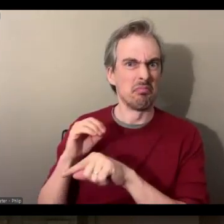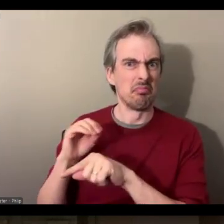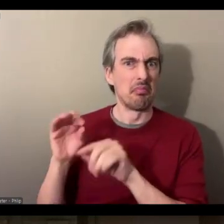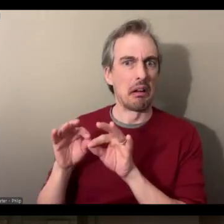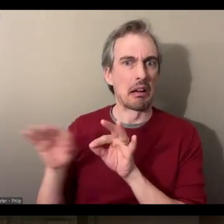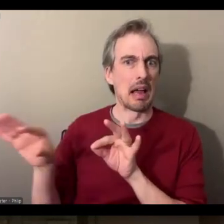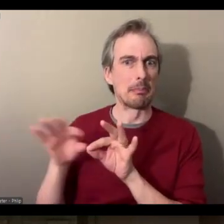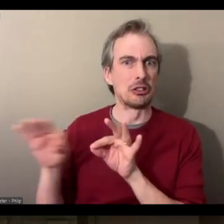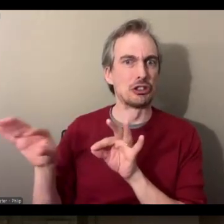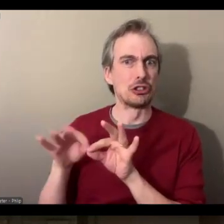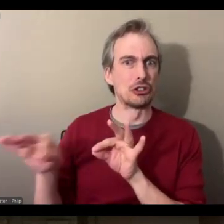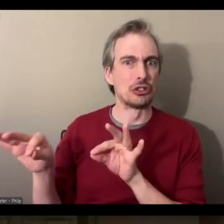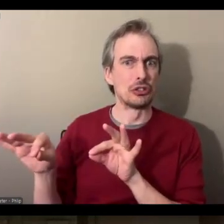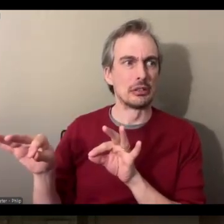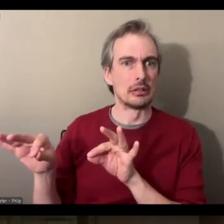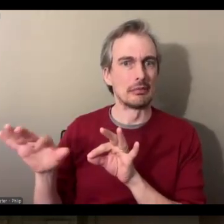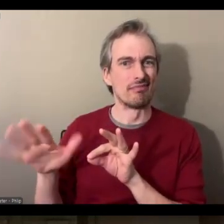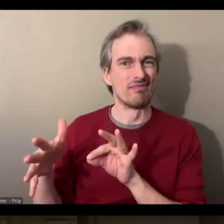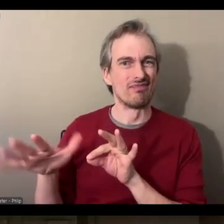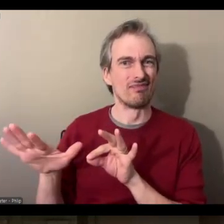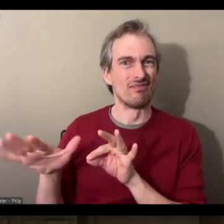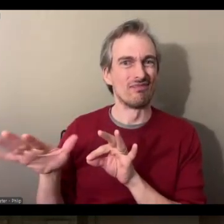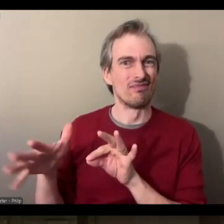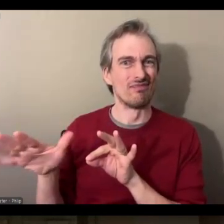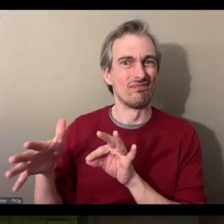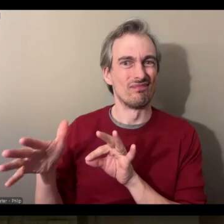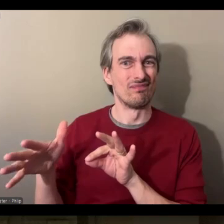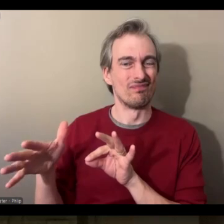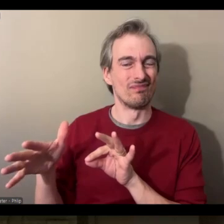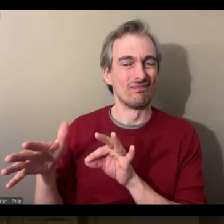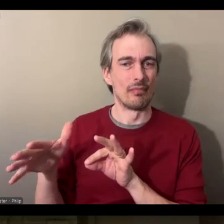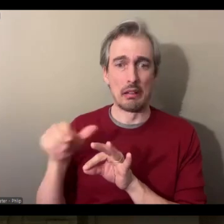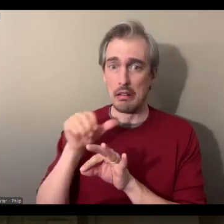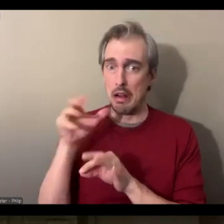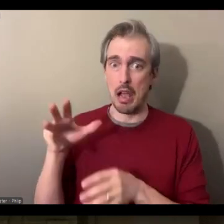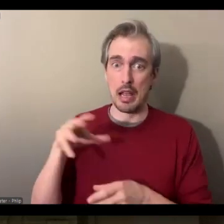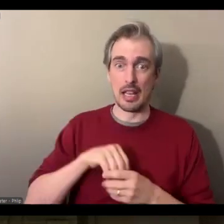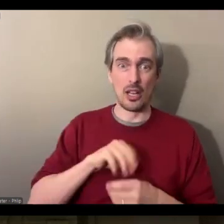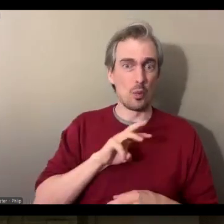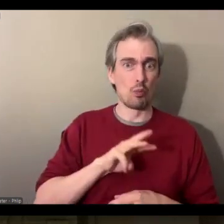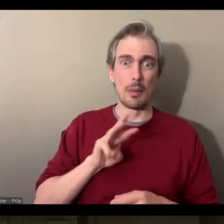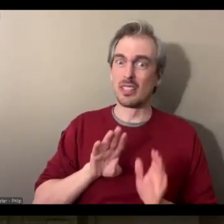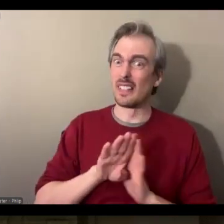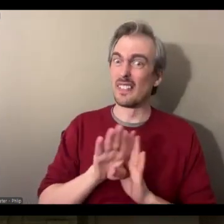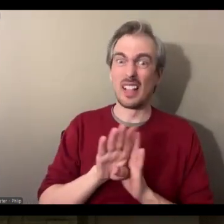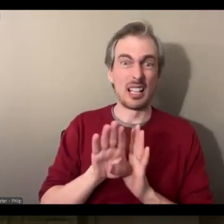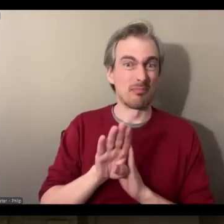wasn't something that Substrakt can help us with. But the team that generates those ultimately got